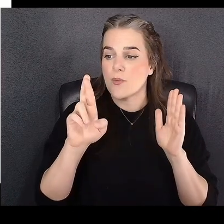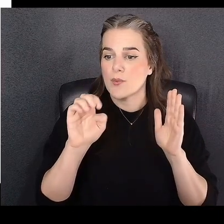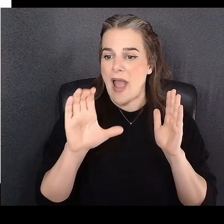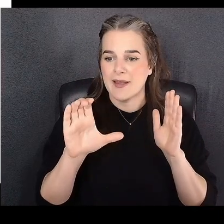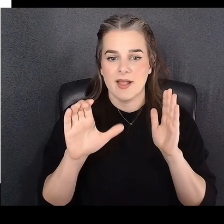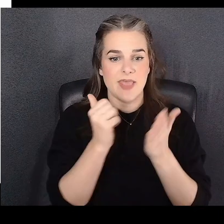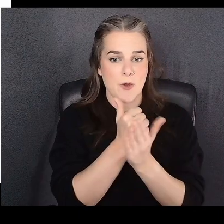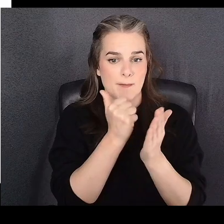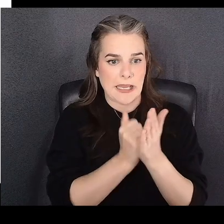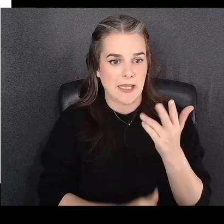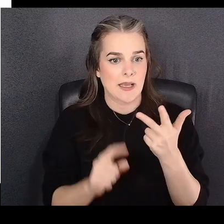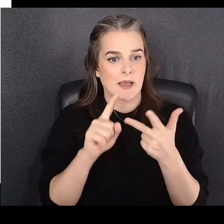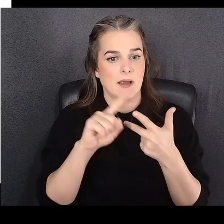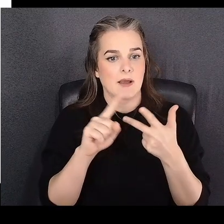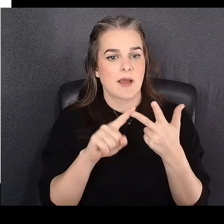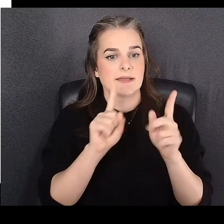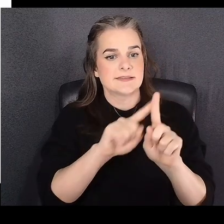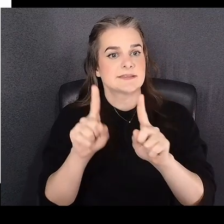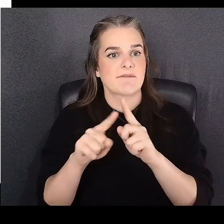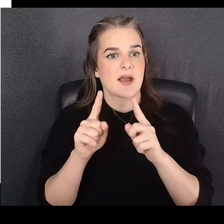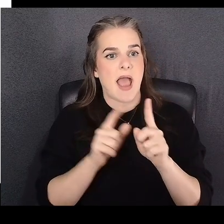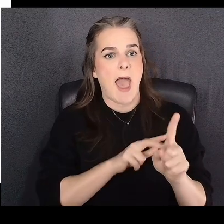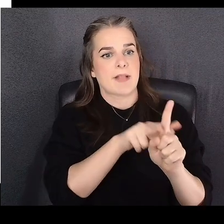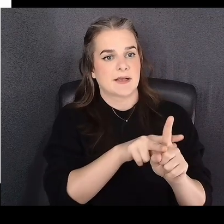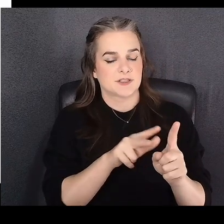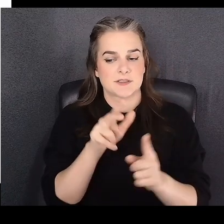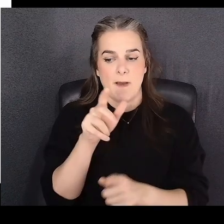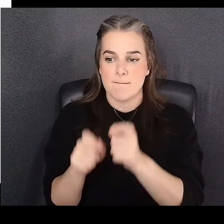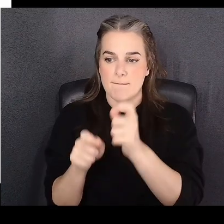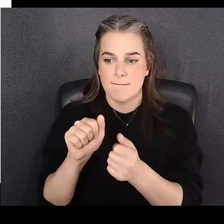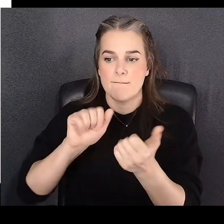and modalities used. And then we'll talk about the different opportunities.